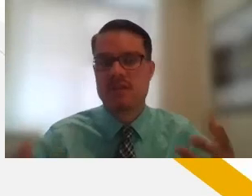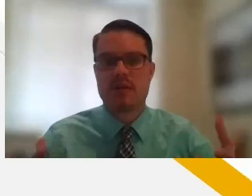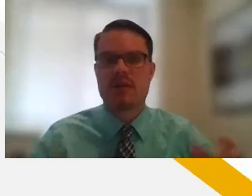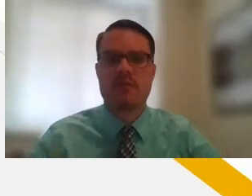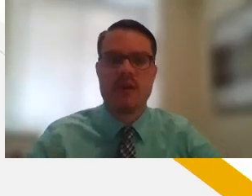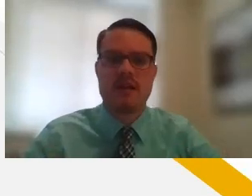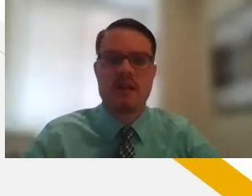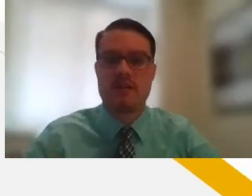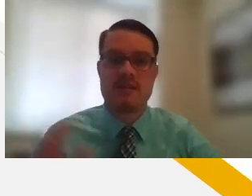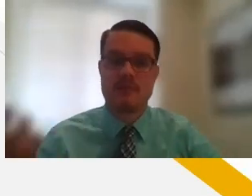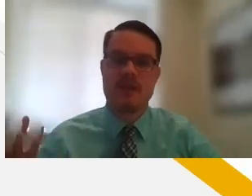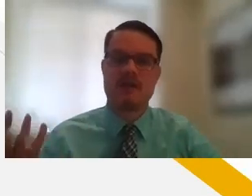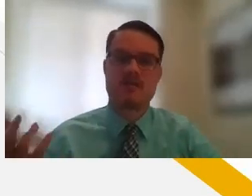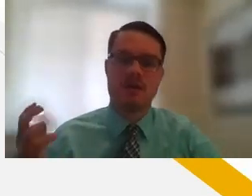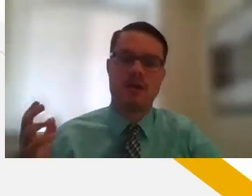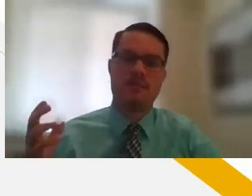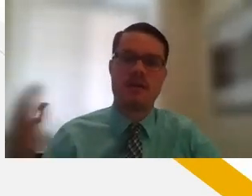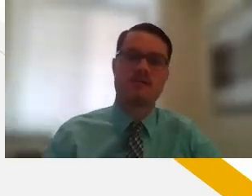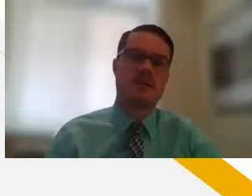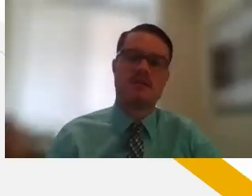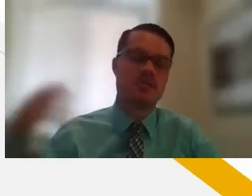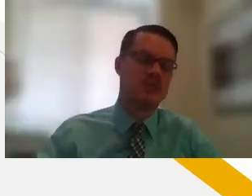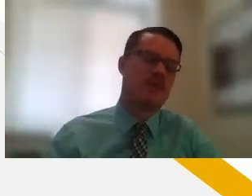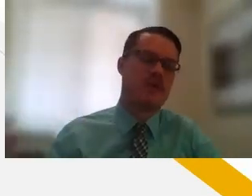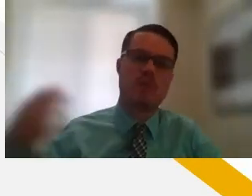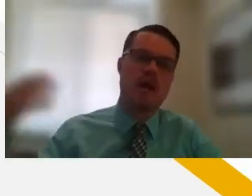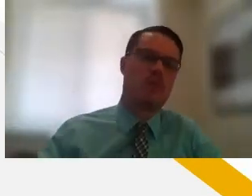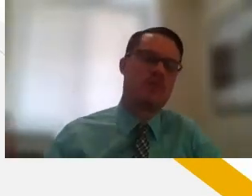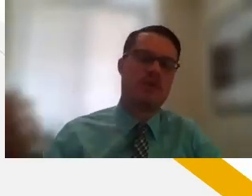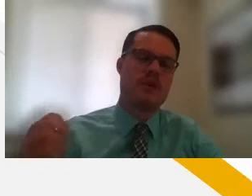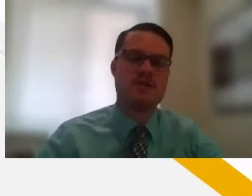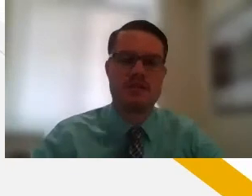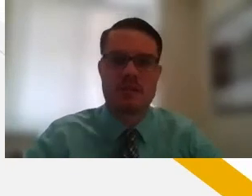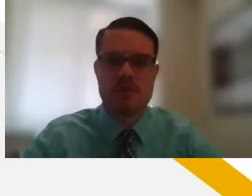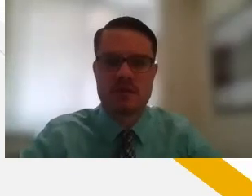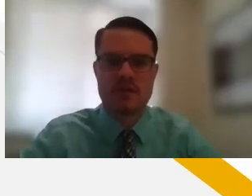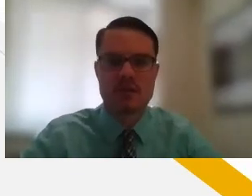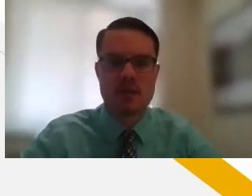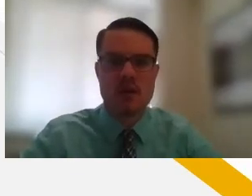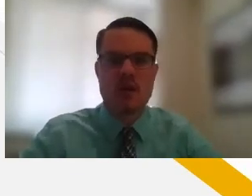but they generally can provide the same thing. In other states you just need to find out what the VR Agencies in the state do.